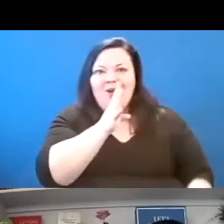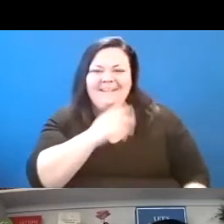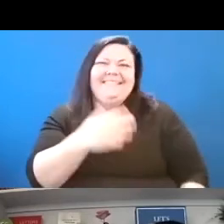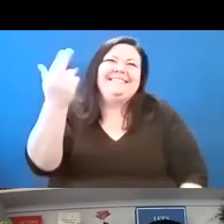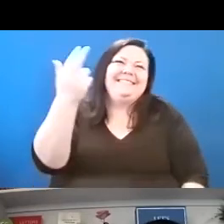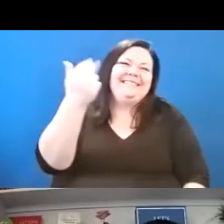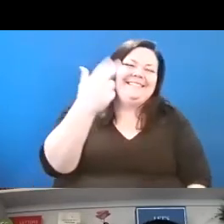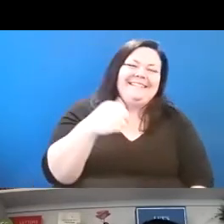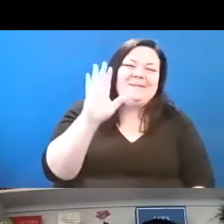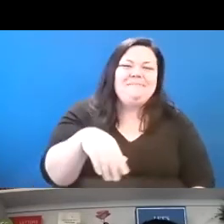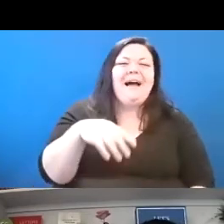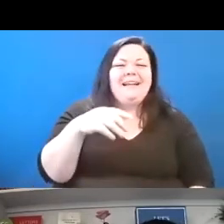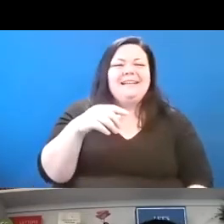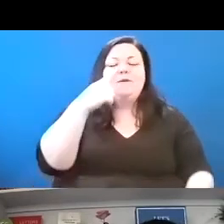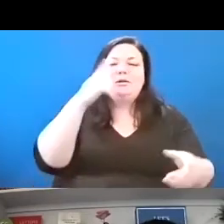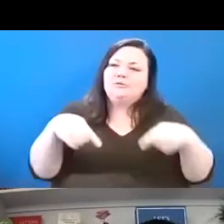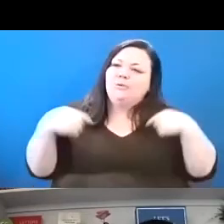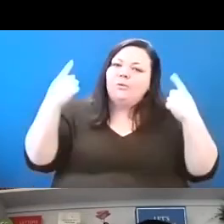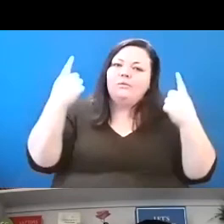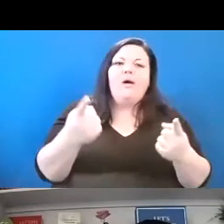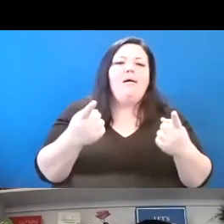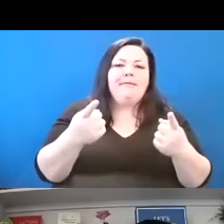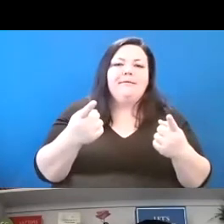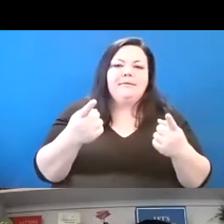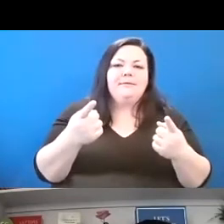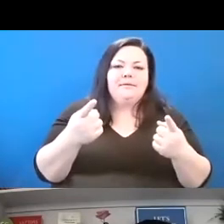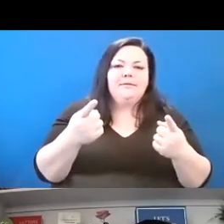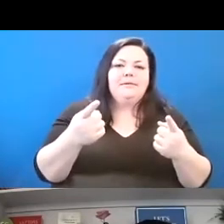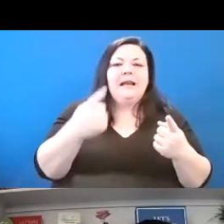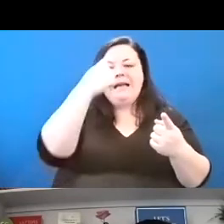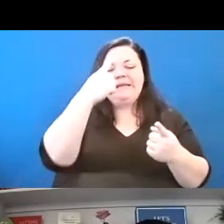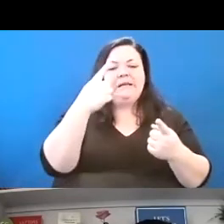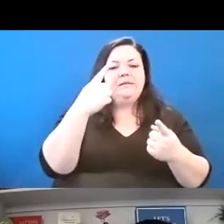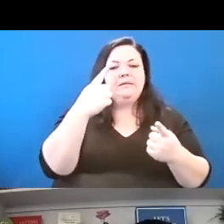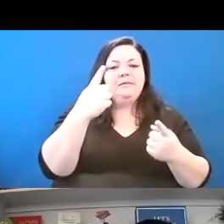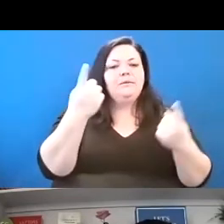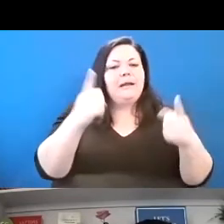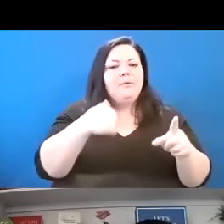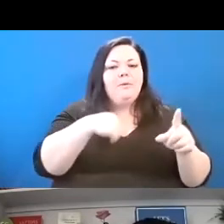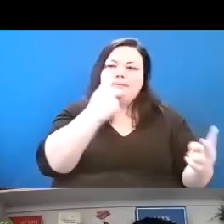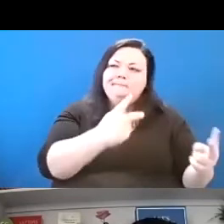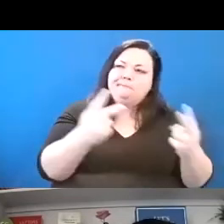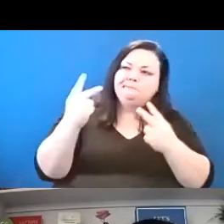maligned for so long um and i think that you know when we look back at what it does it's such a